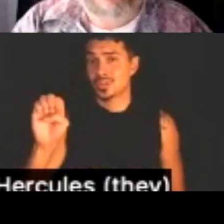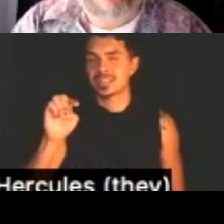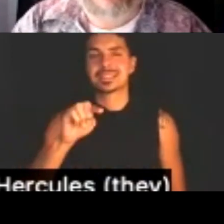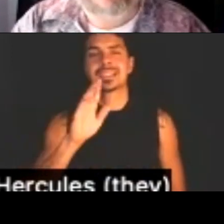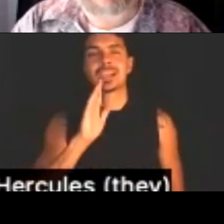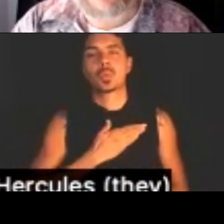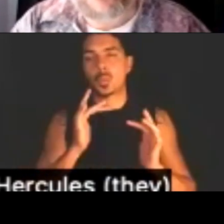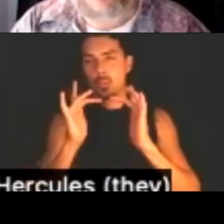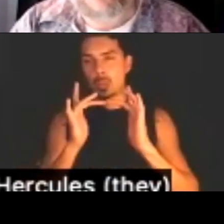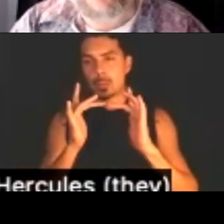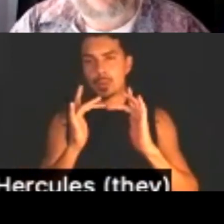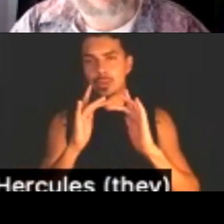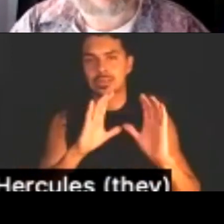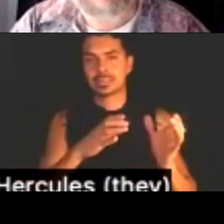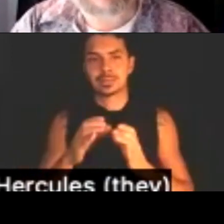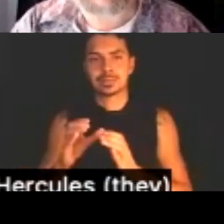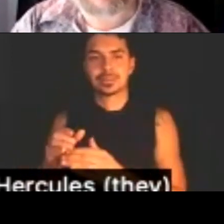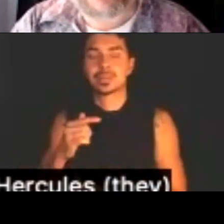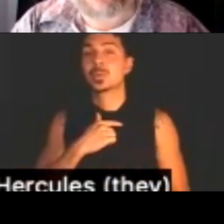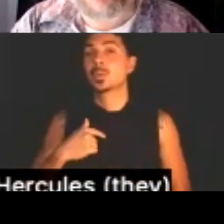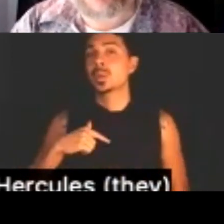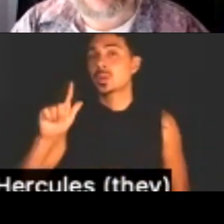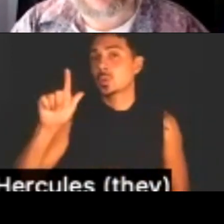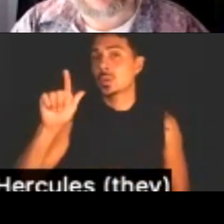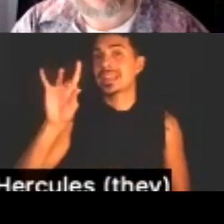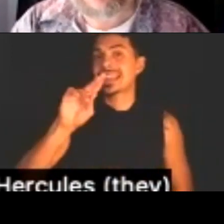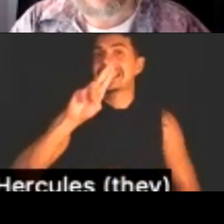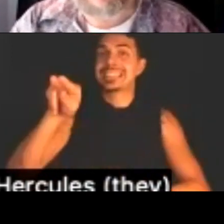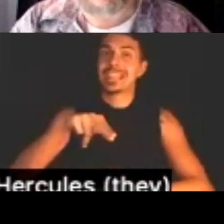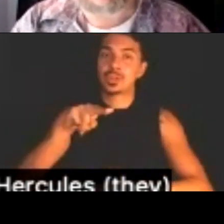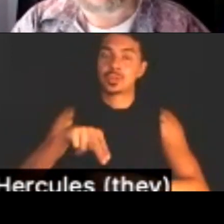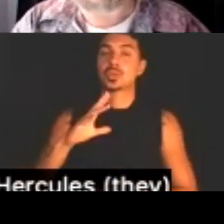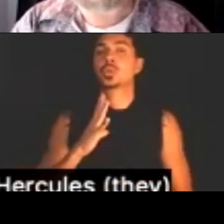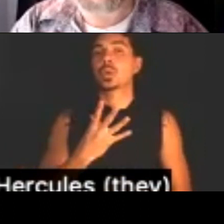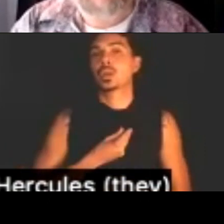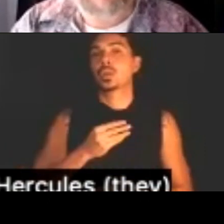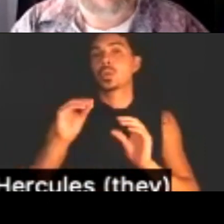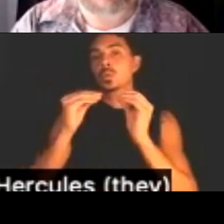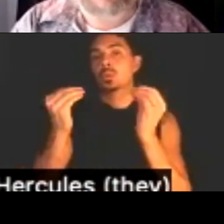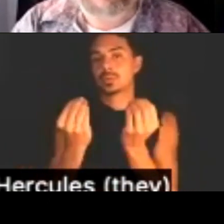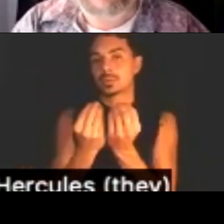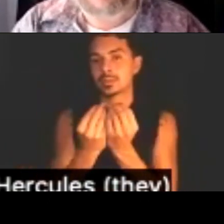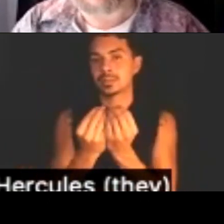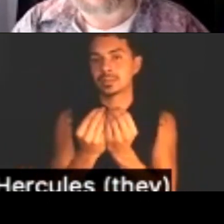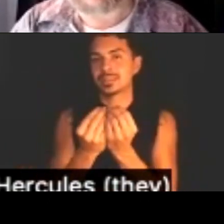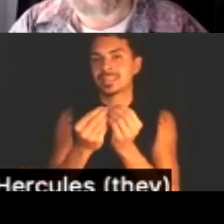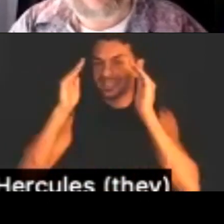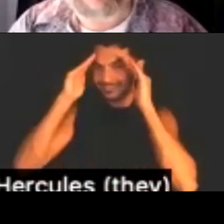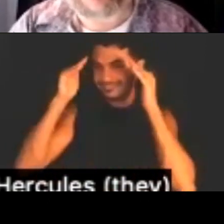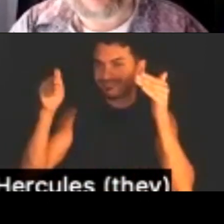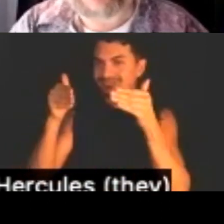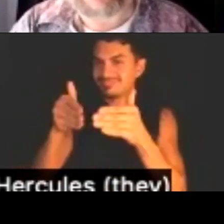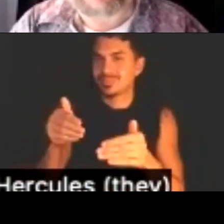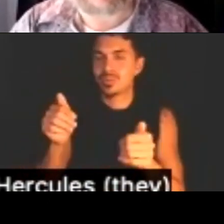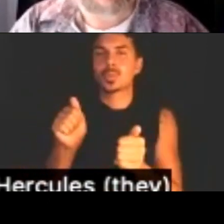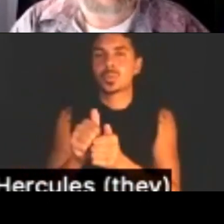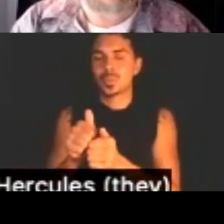We are a 28 year old national trans organization that is exclusively focused on working on anti-violence issues.